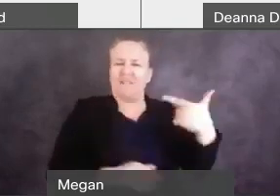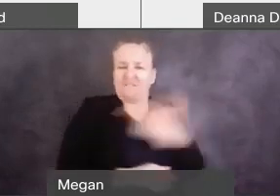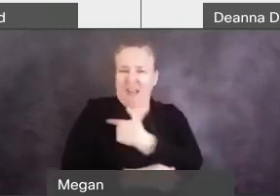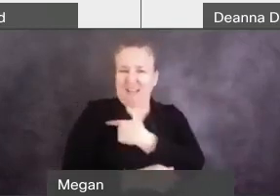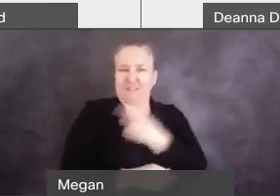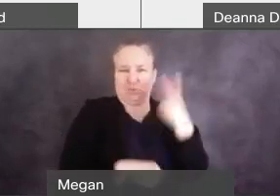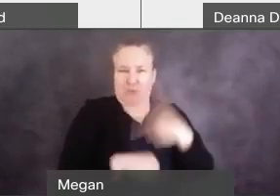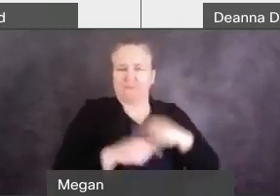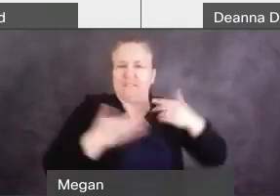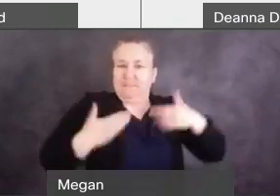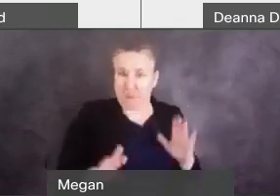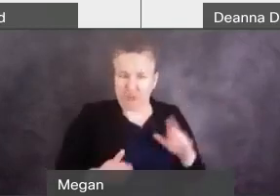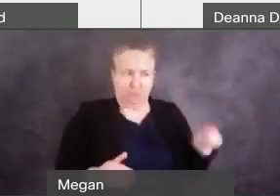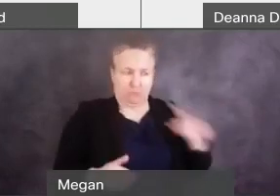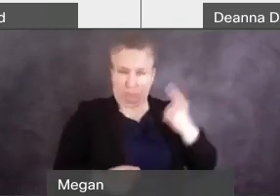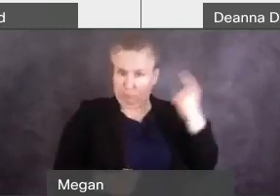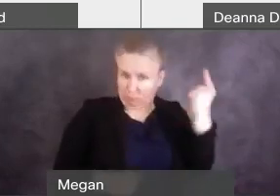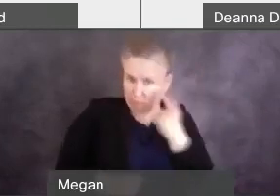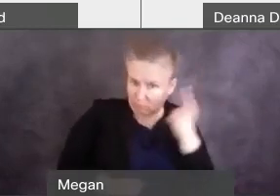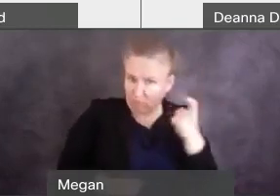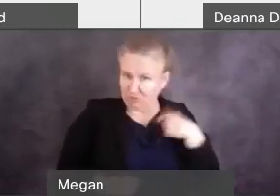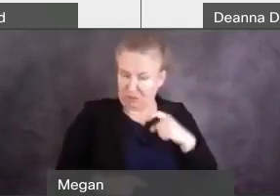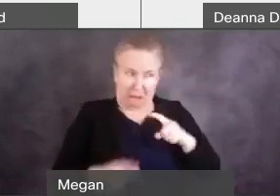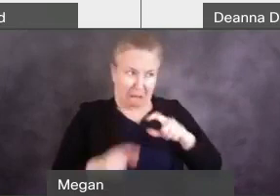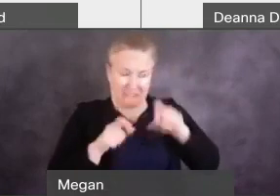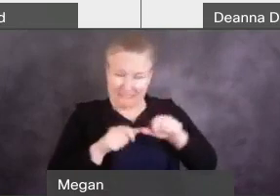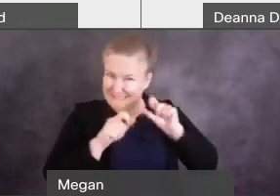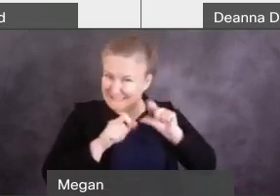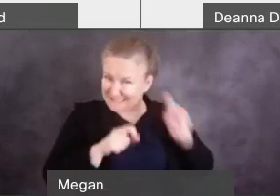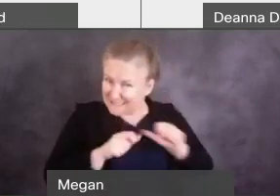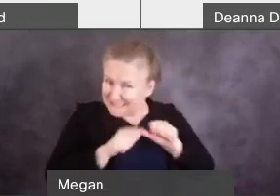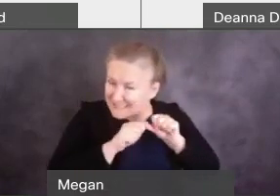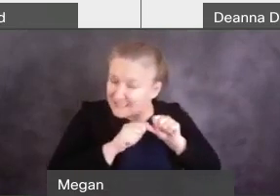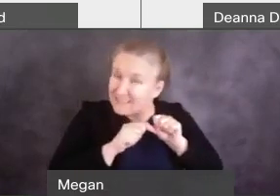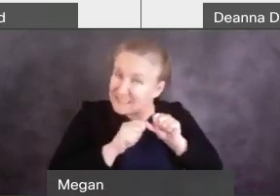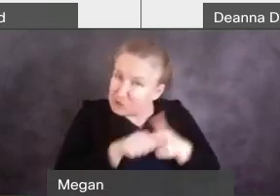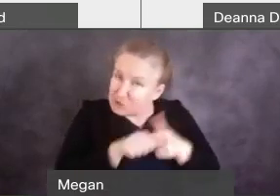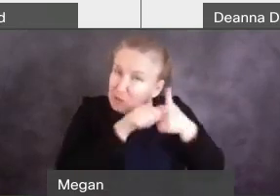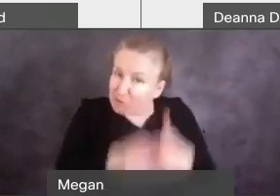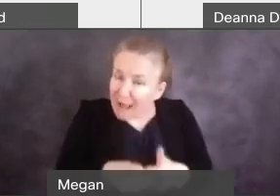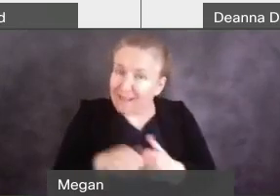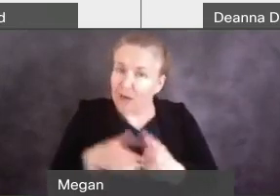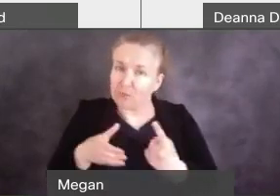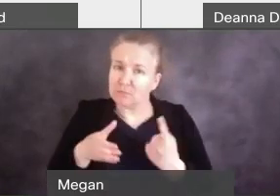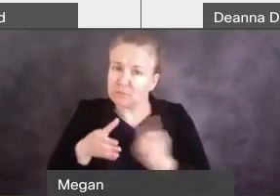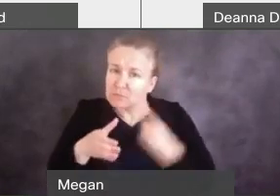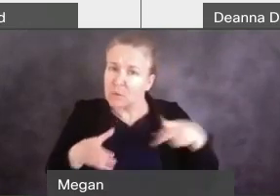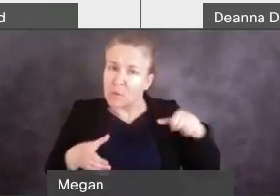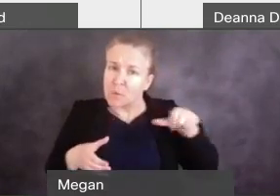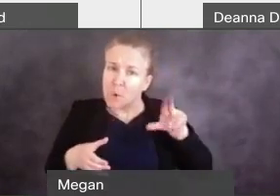if they must continue to observe the current quarantine requirements for individuals who travel